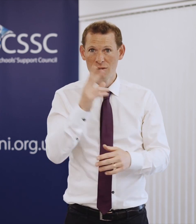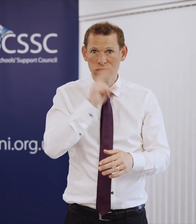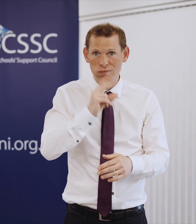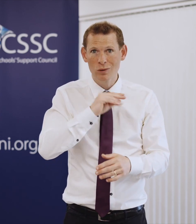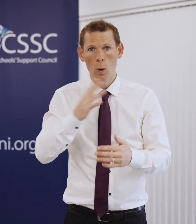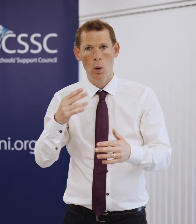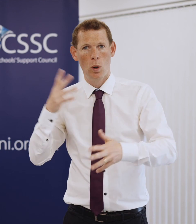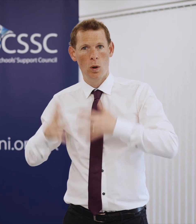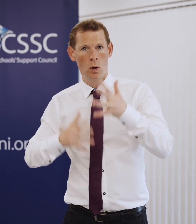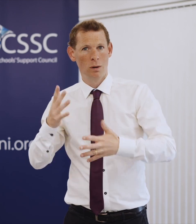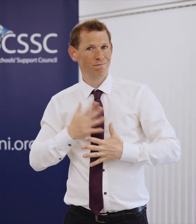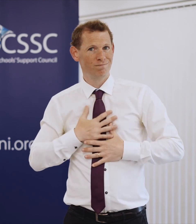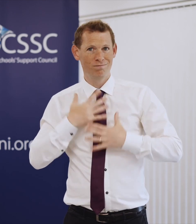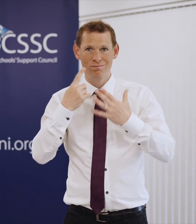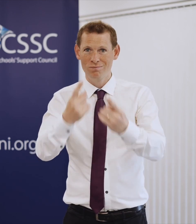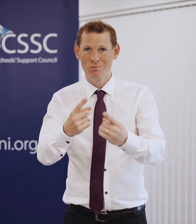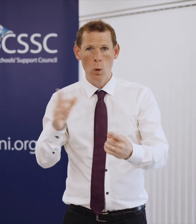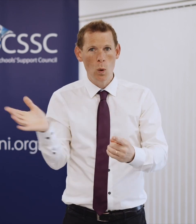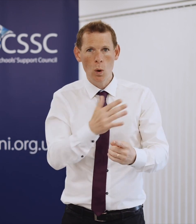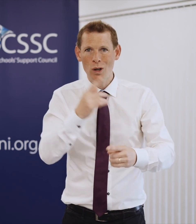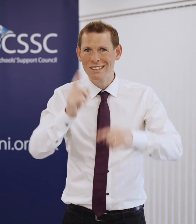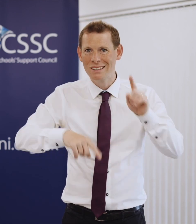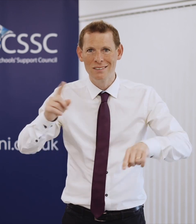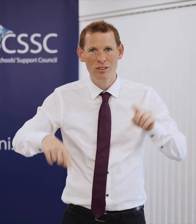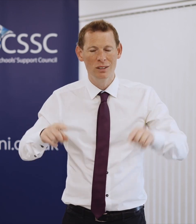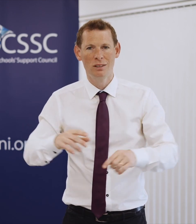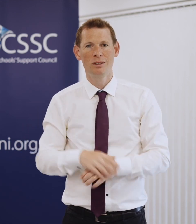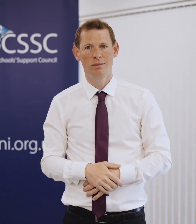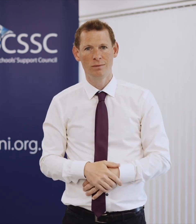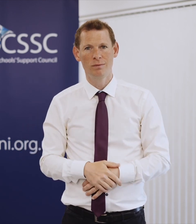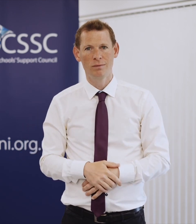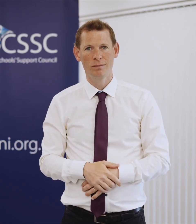a lot of people the options and it's up to the deaf person whether they choose to speak or sign.